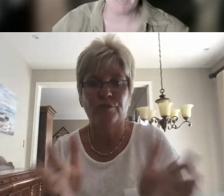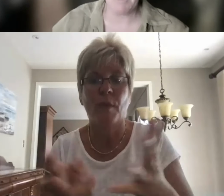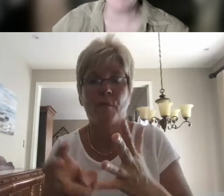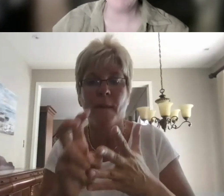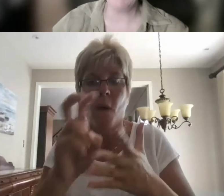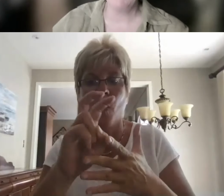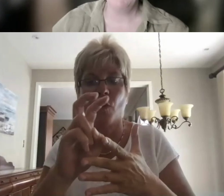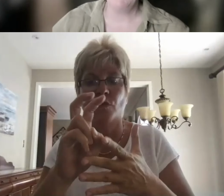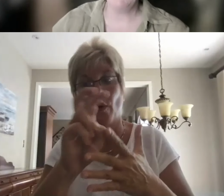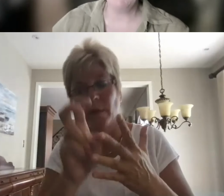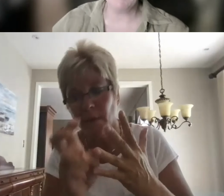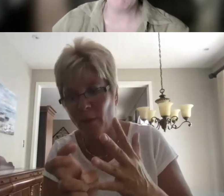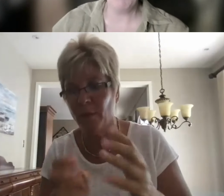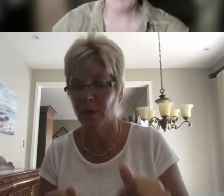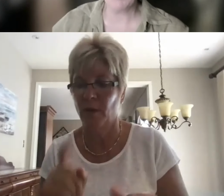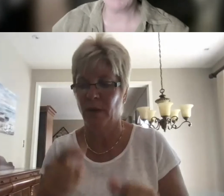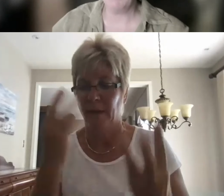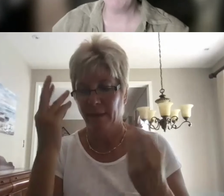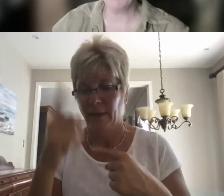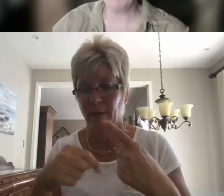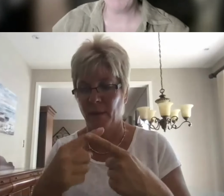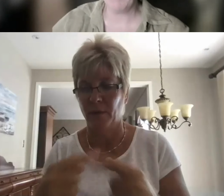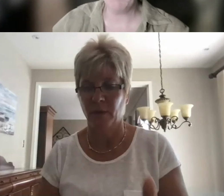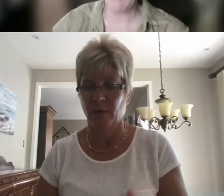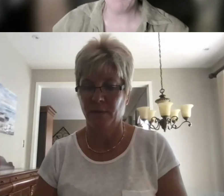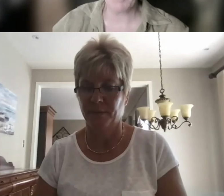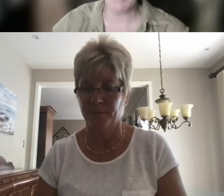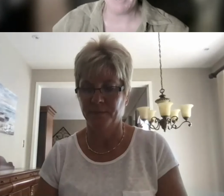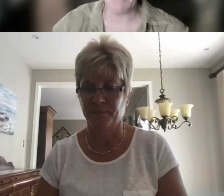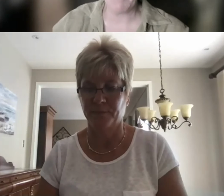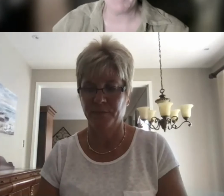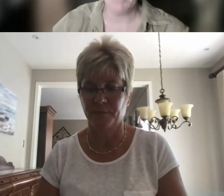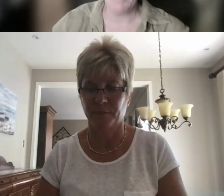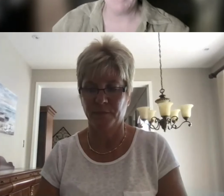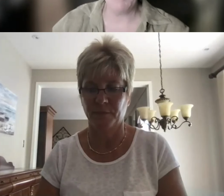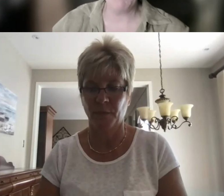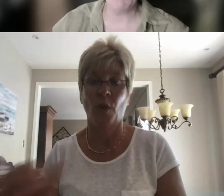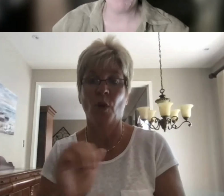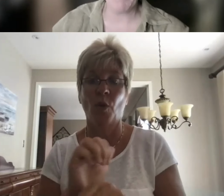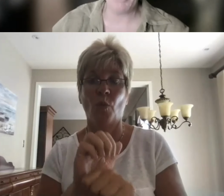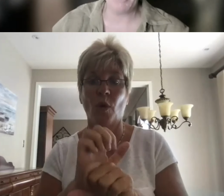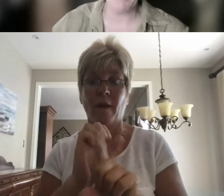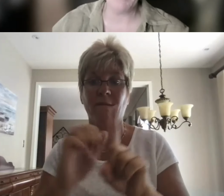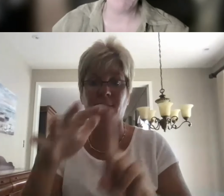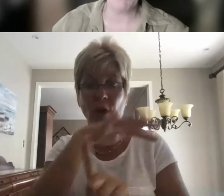and the work environment or work-life, I think would be far better if we